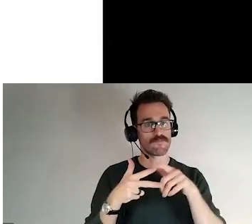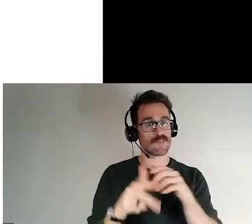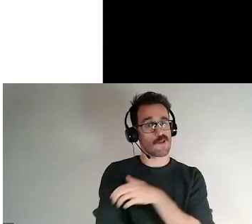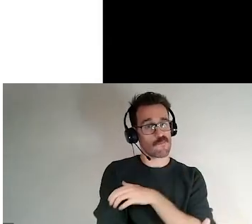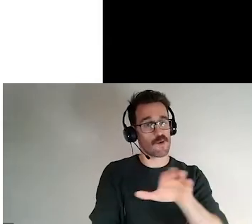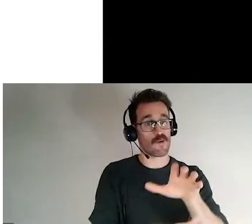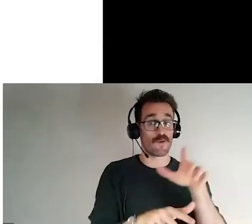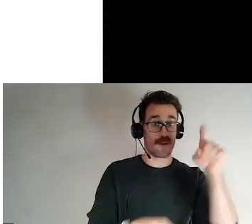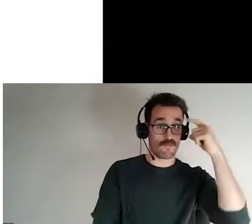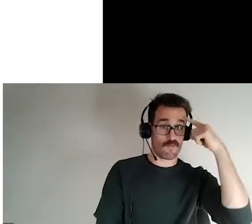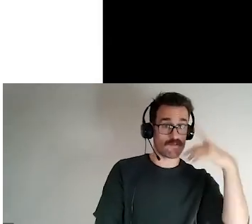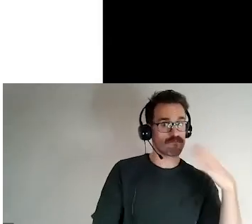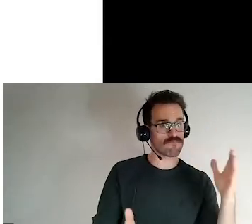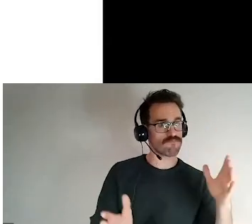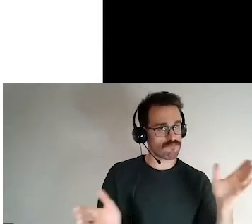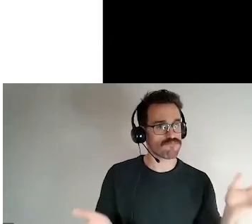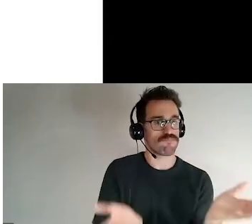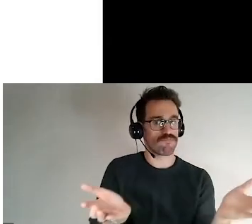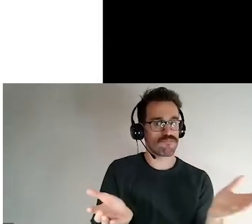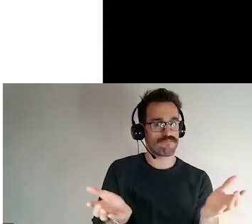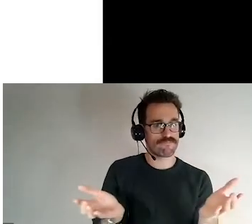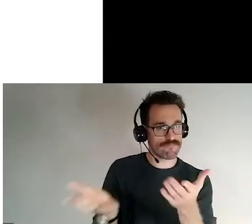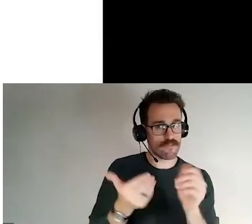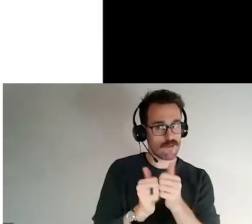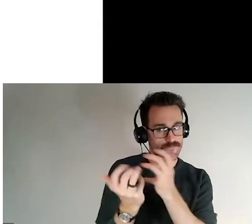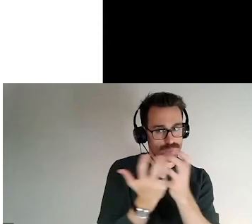as well as to inform employees and employers of their rights and responsibilities.